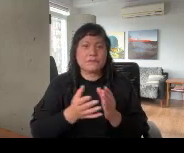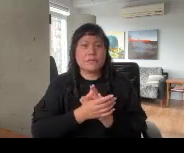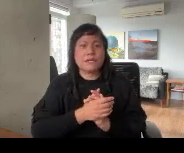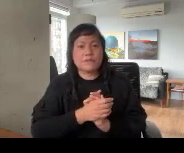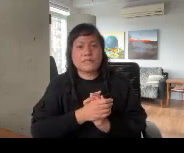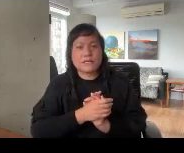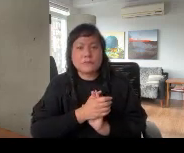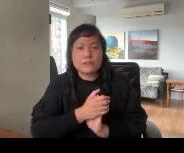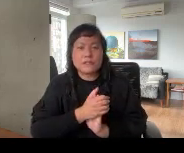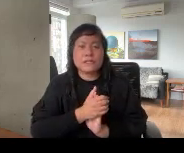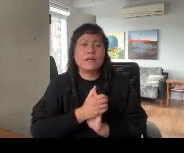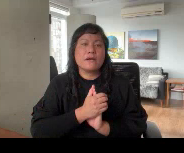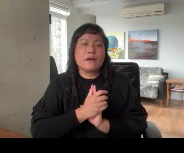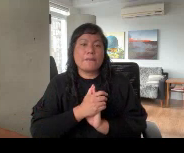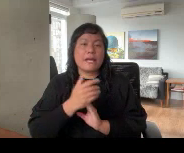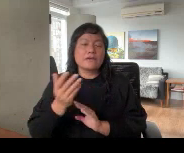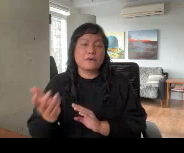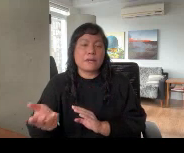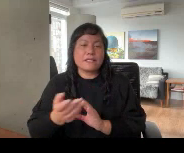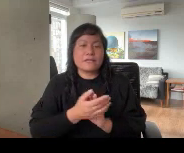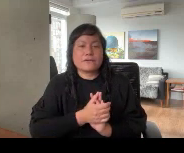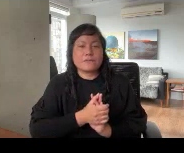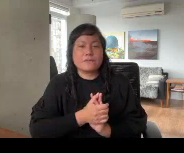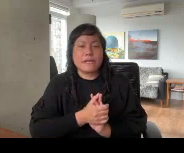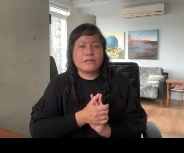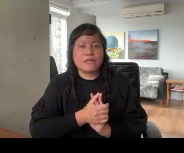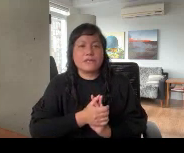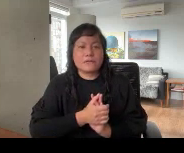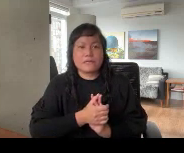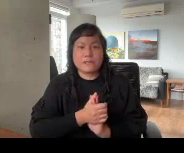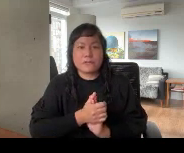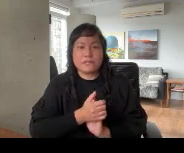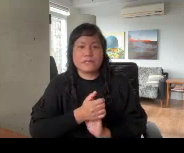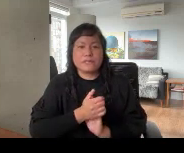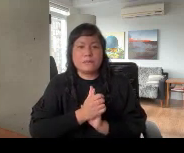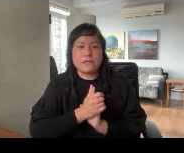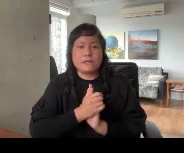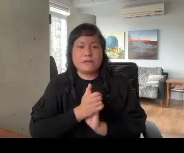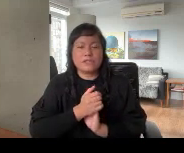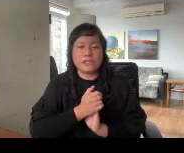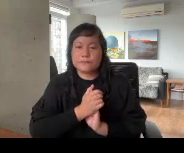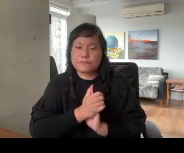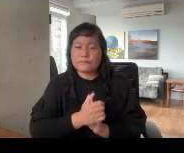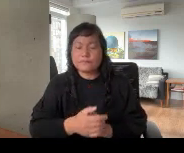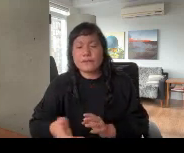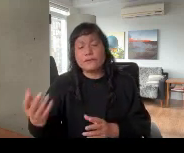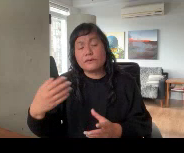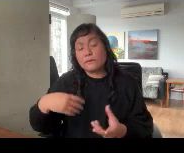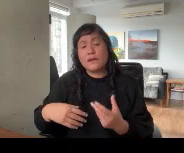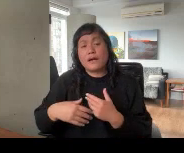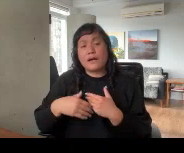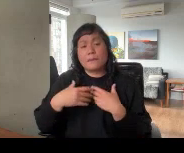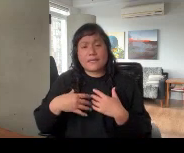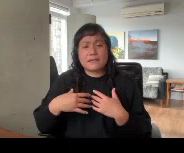areas related to accessibility and growing skills related to user experience design methodology. So